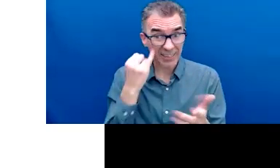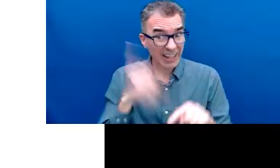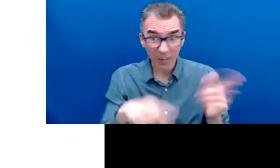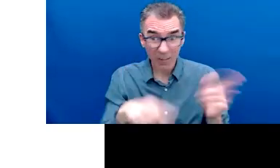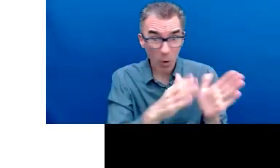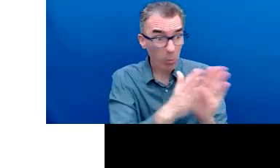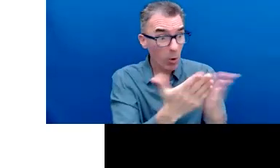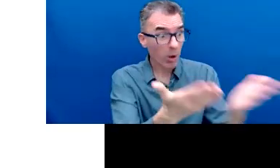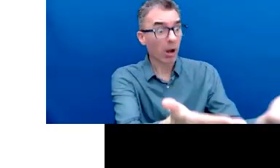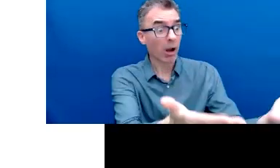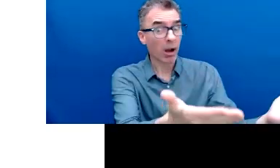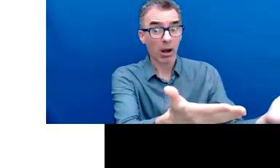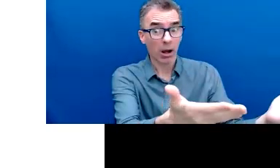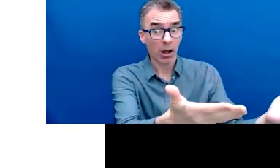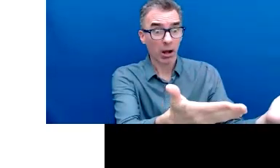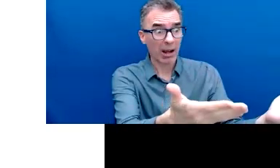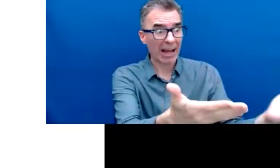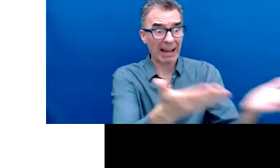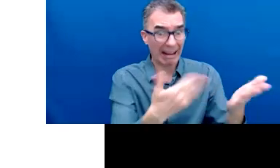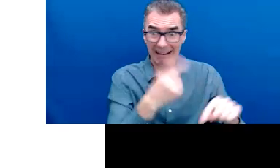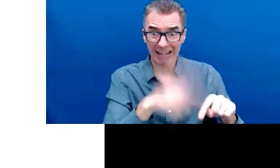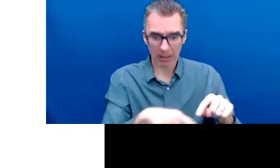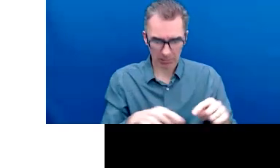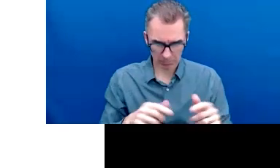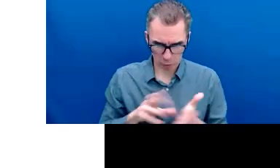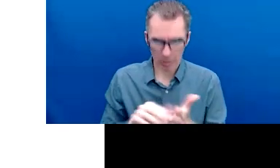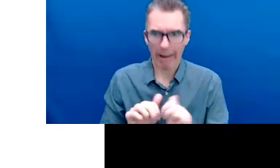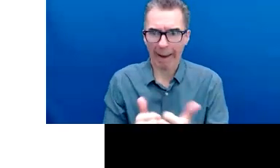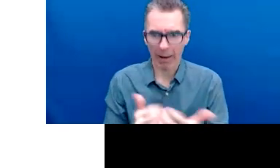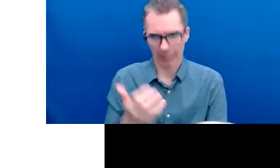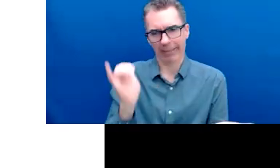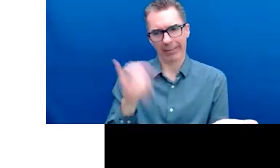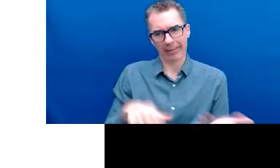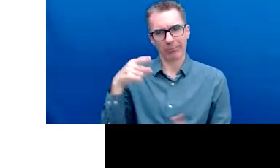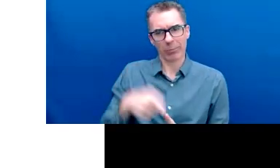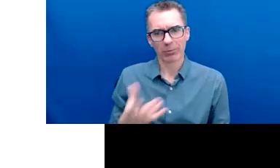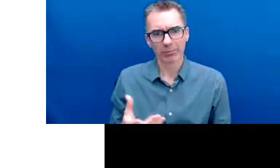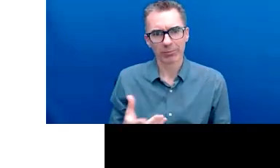So here's another 2018. Very large survey